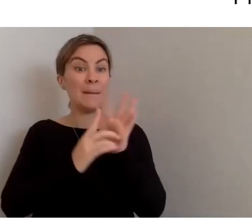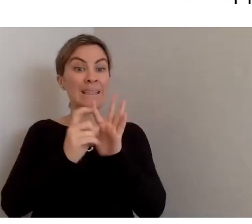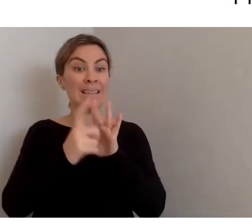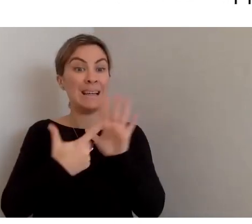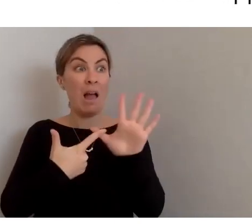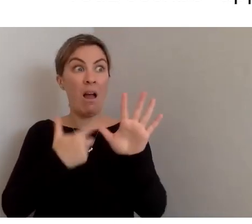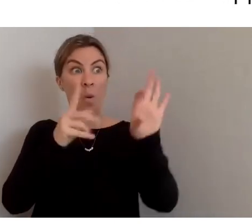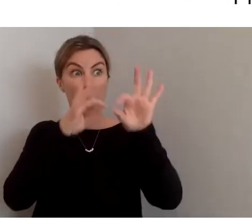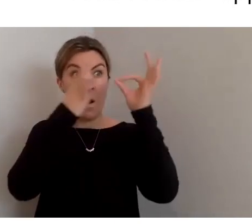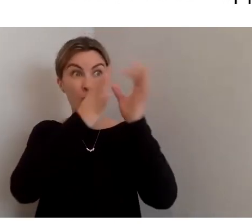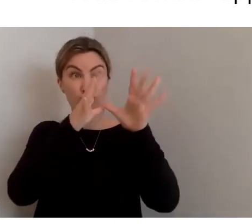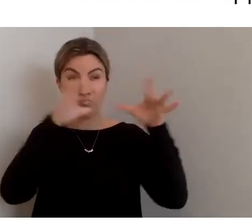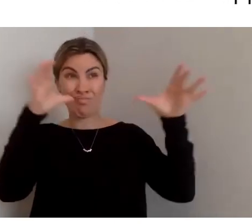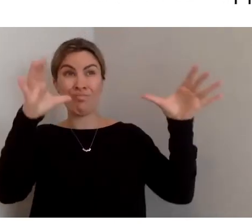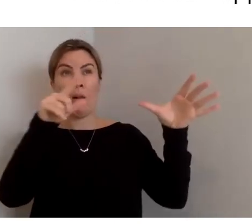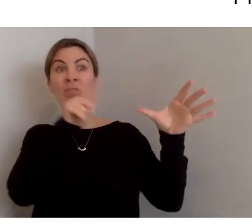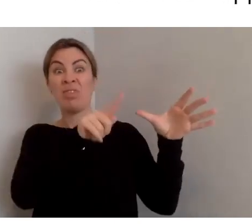terms of unlined, it is most non-existent.